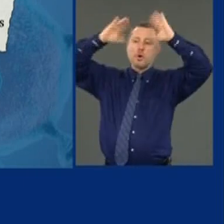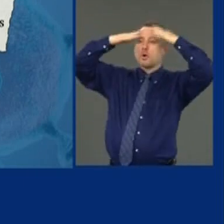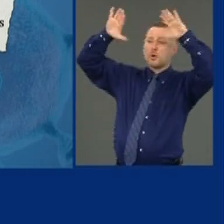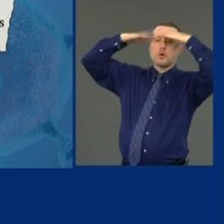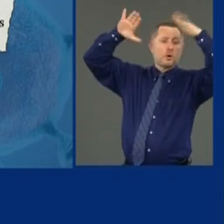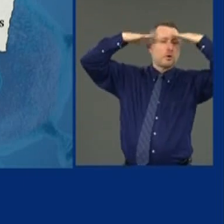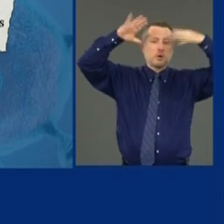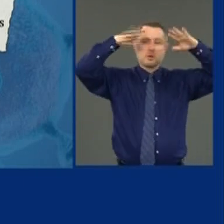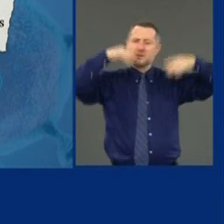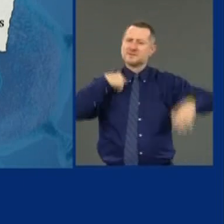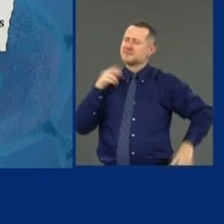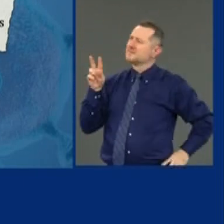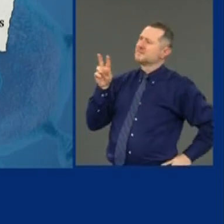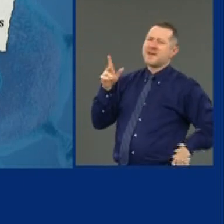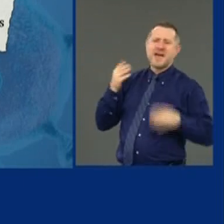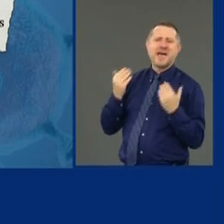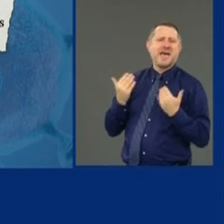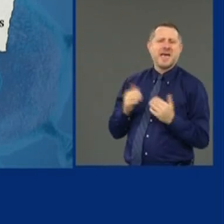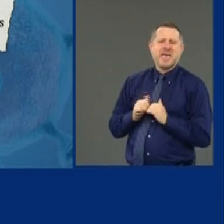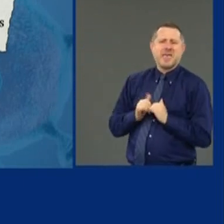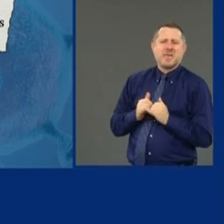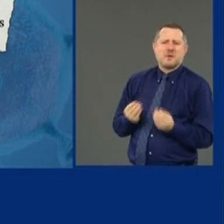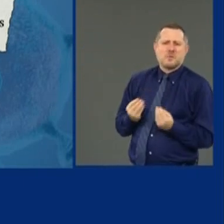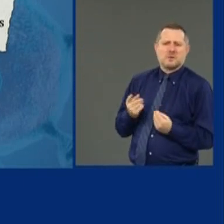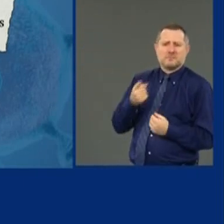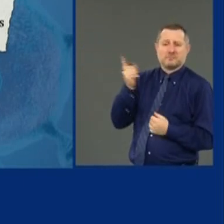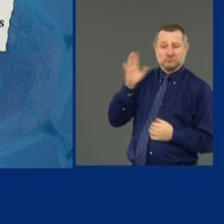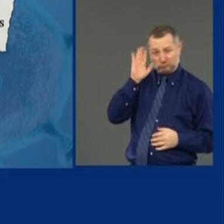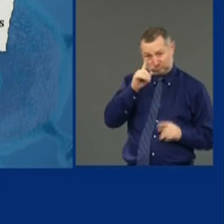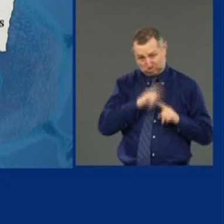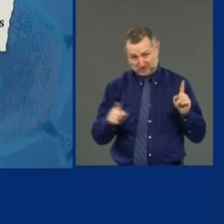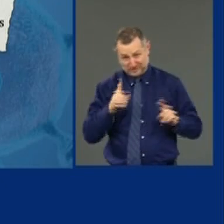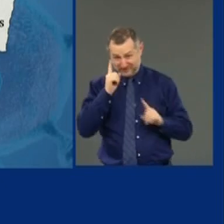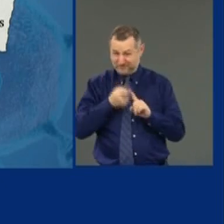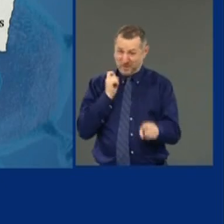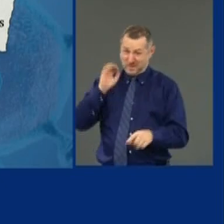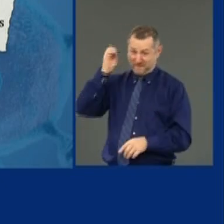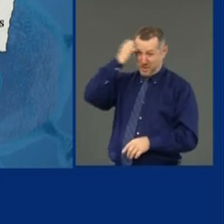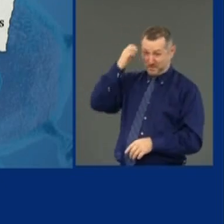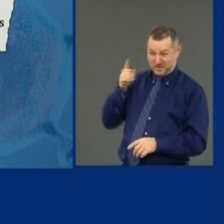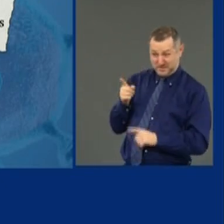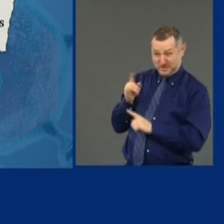THEY SAY NOBODY KNEW. I DON'T KNOW HOW NOBODY NEW BUT